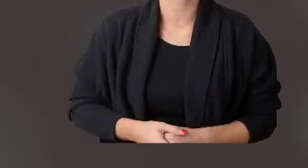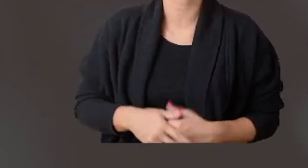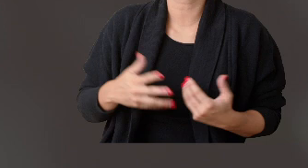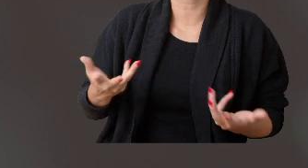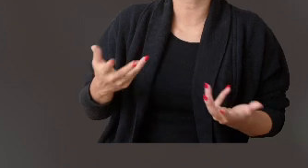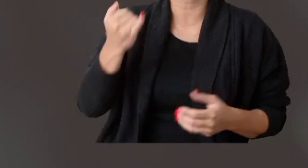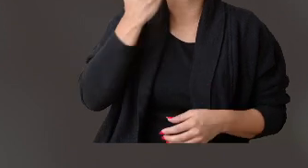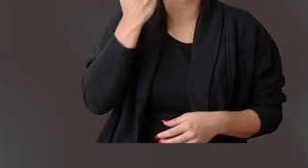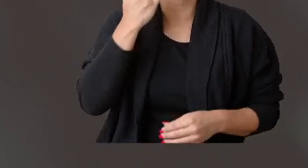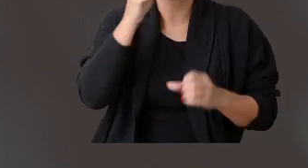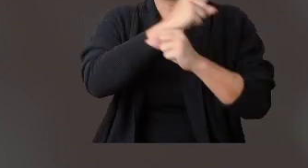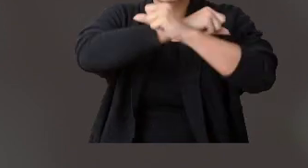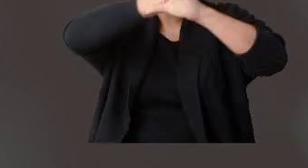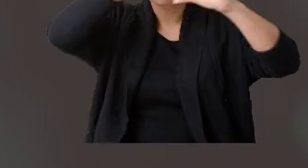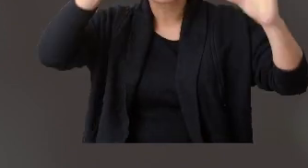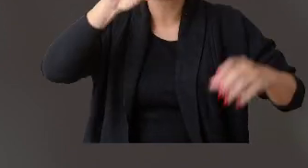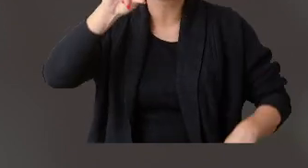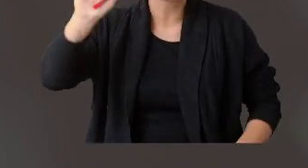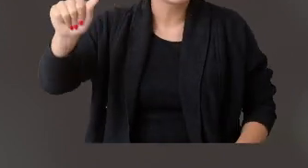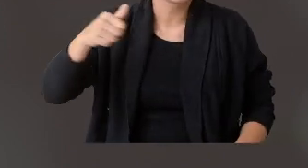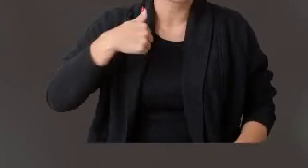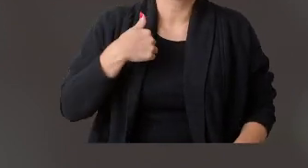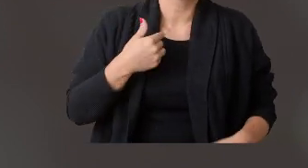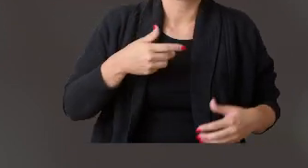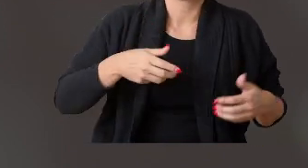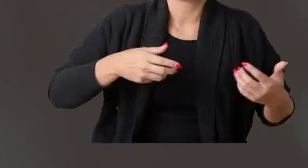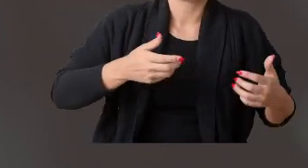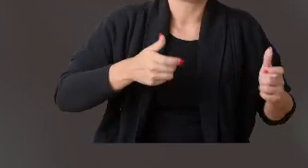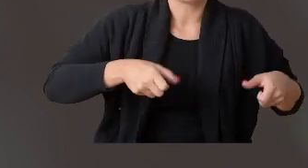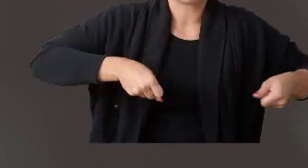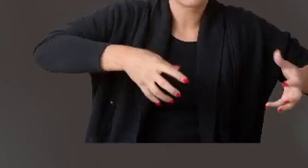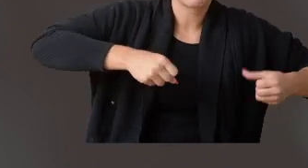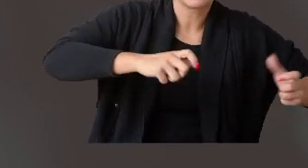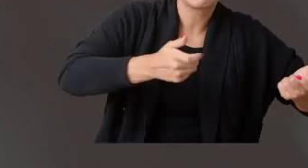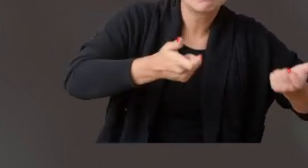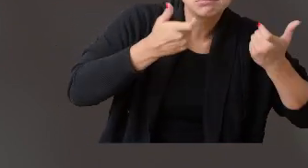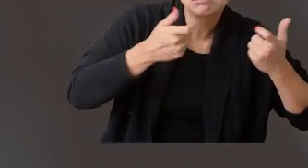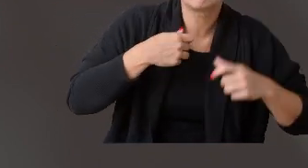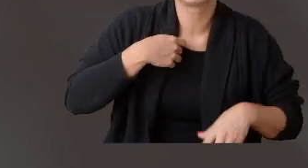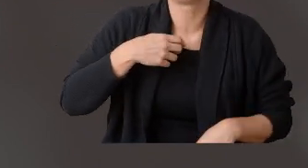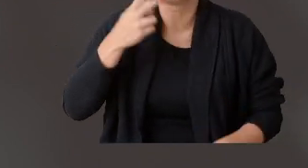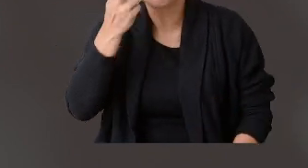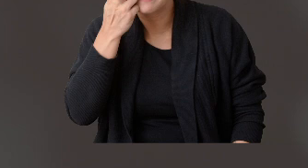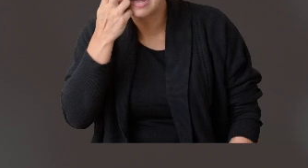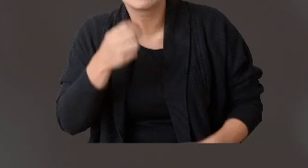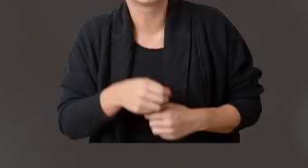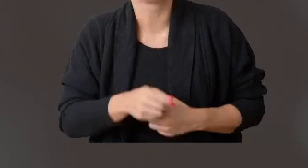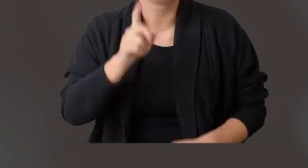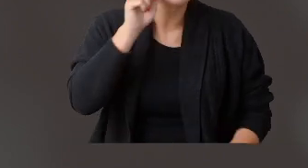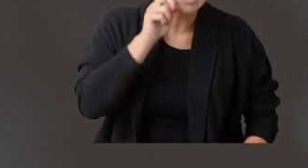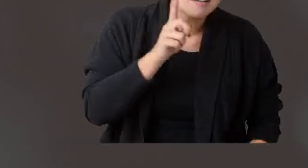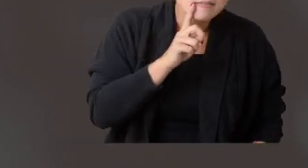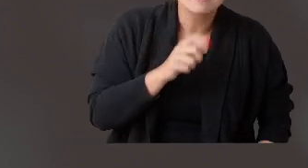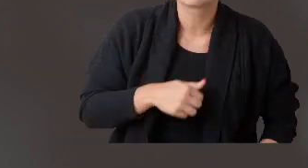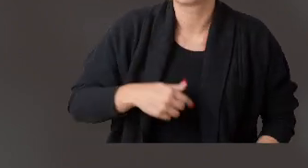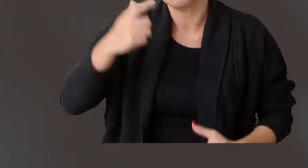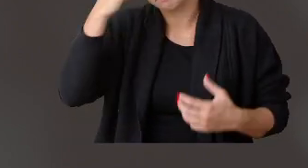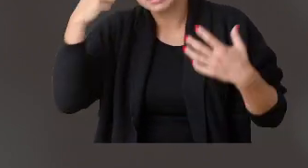If you think about disability being people with mobility, deafness, blindness, mental health, neurodiversity and more,